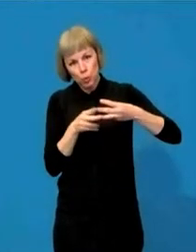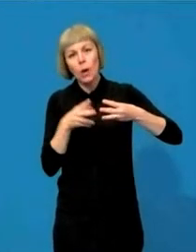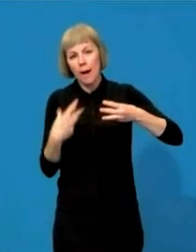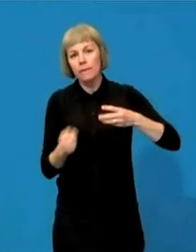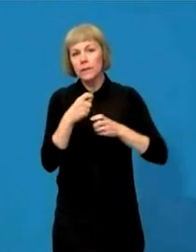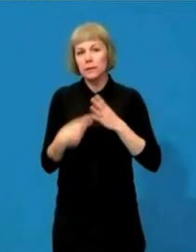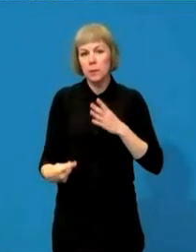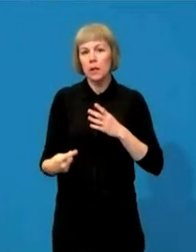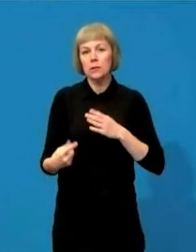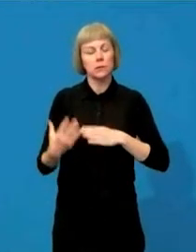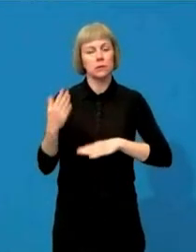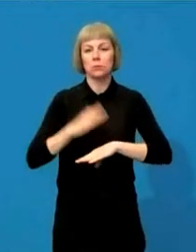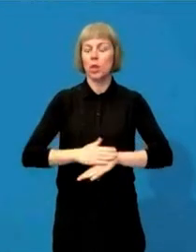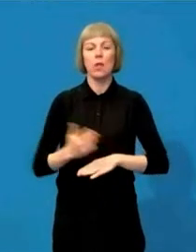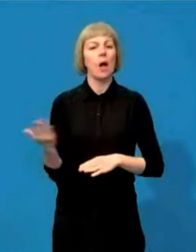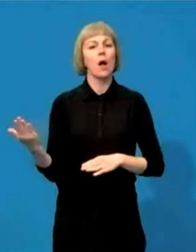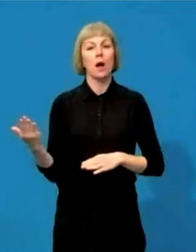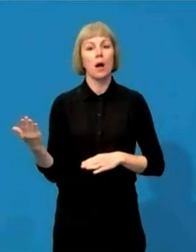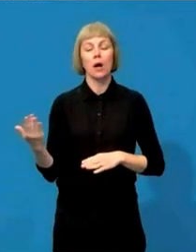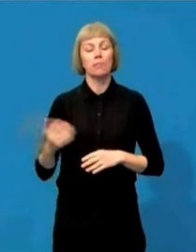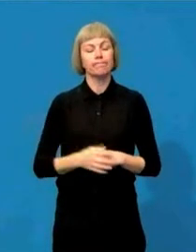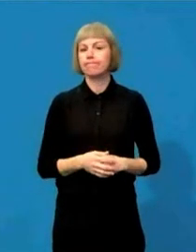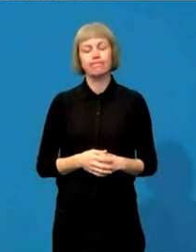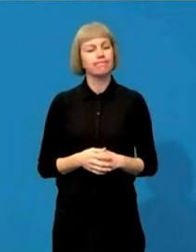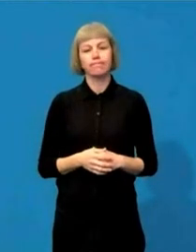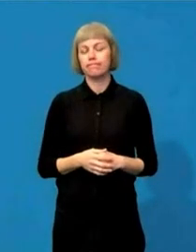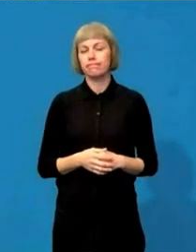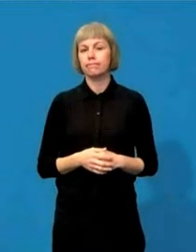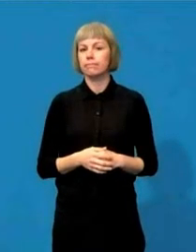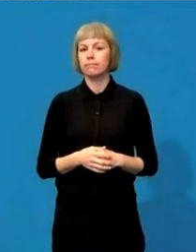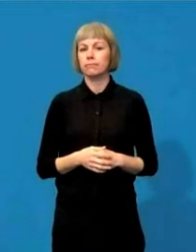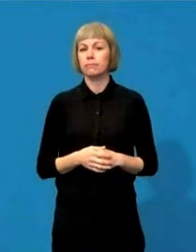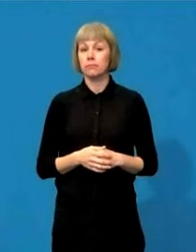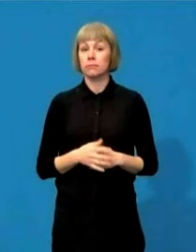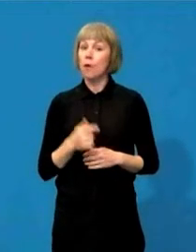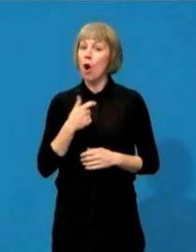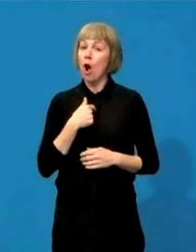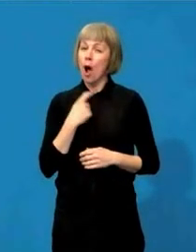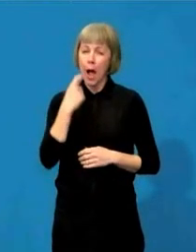I went out of my way to support my two grandchildren through their schooling.